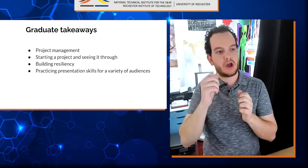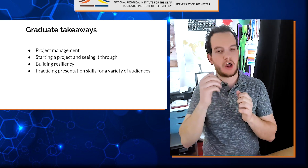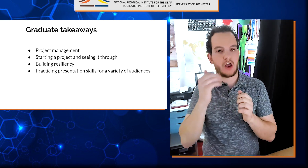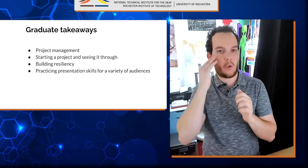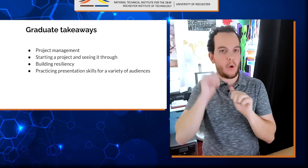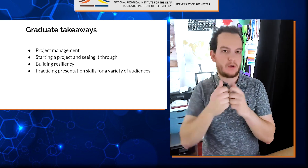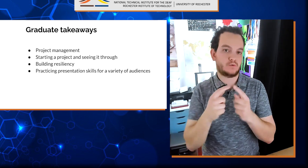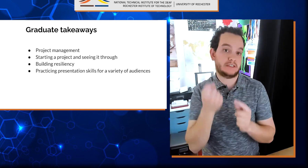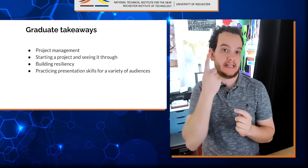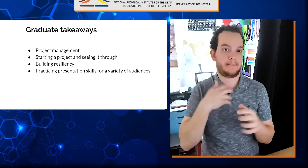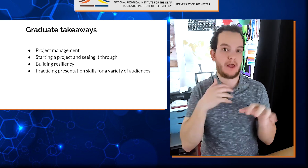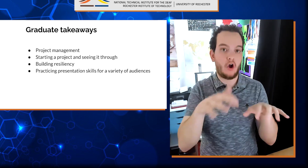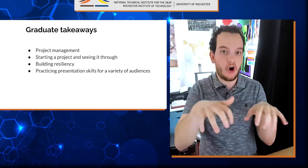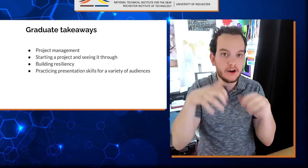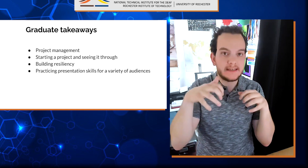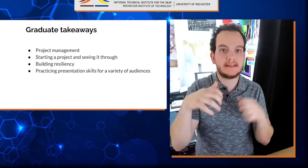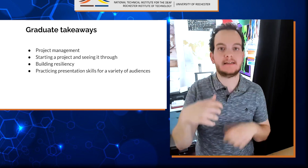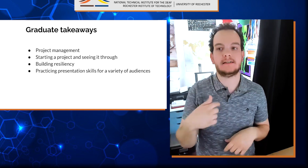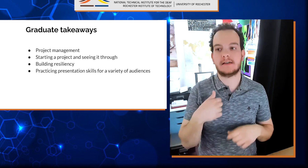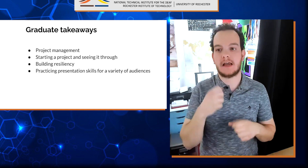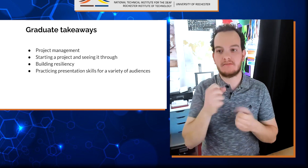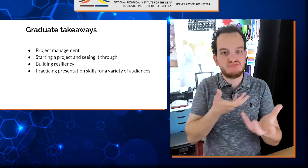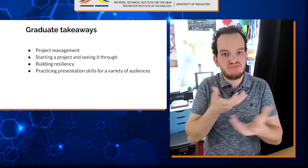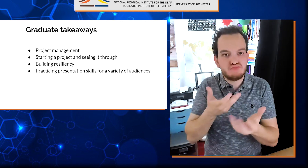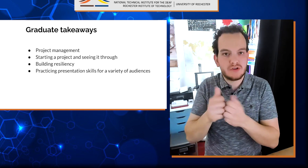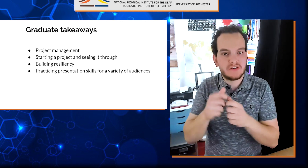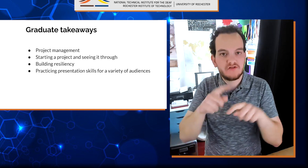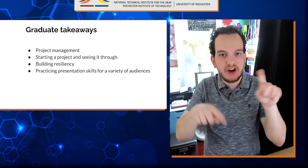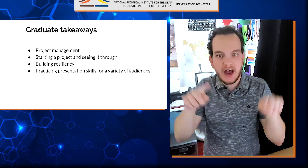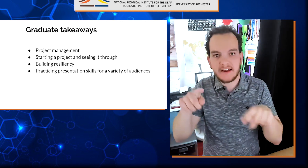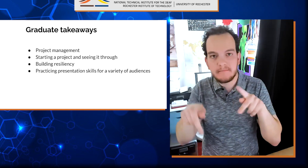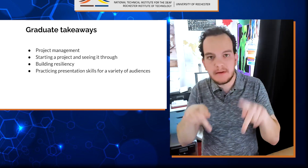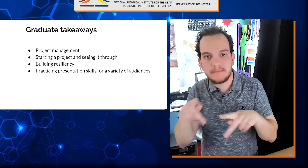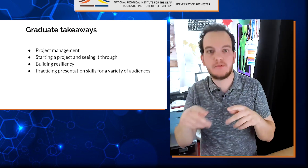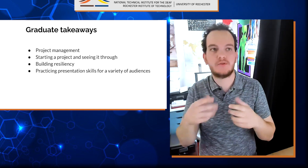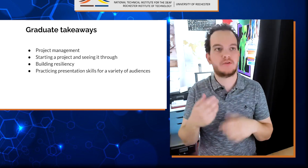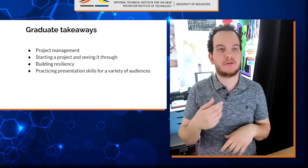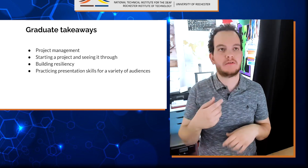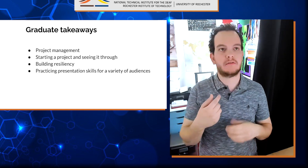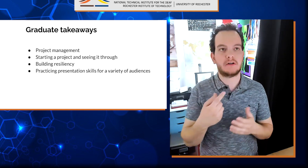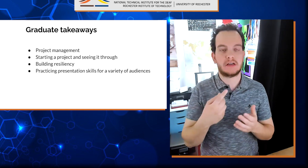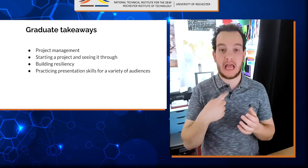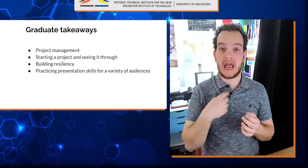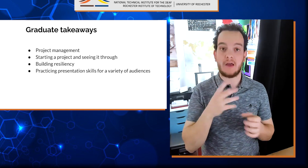I also knew how to make sure that my audience would understand me. I became more comfortable interacting